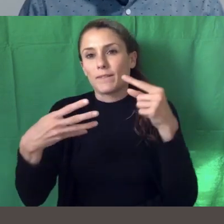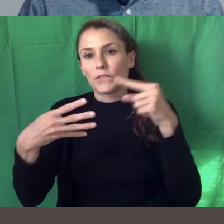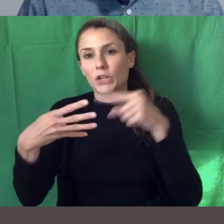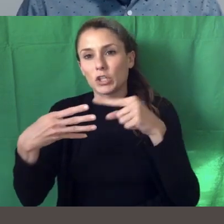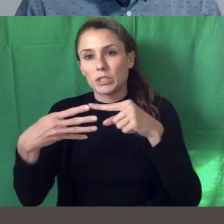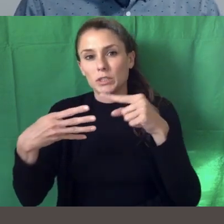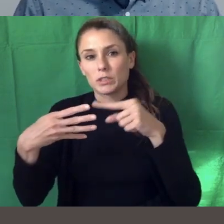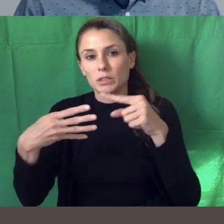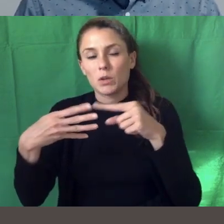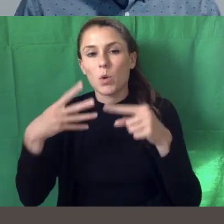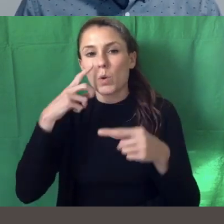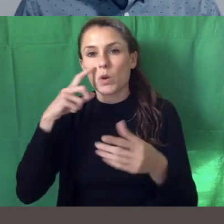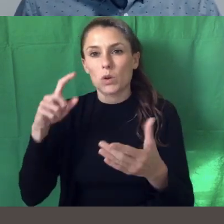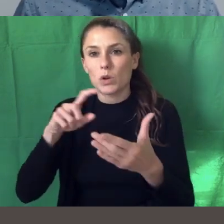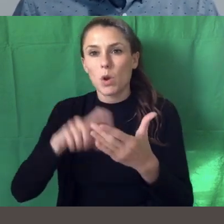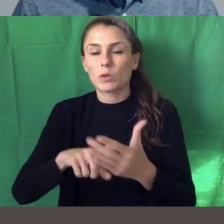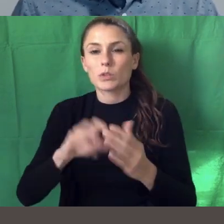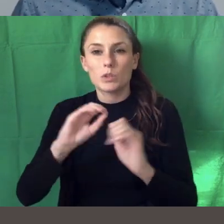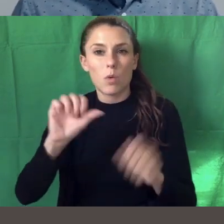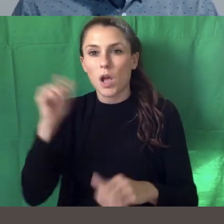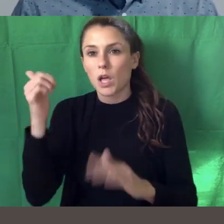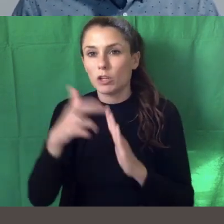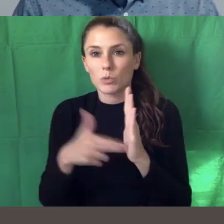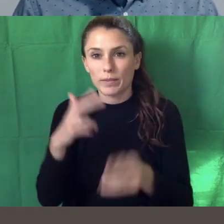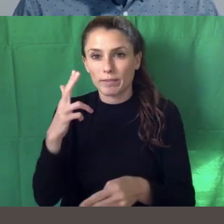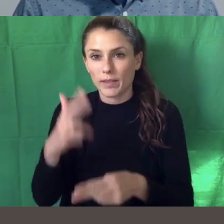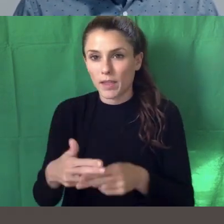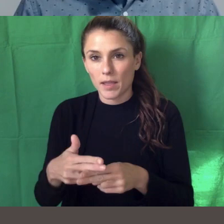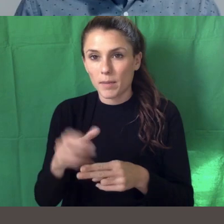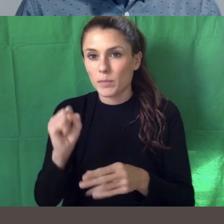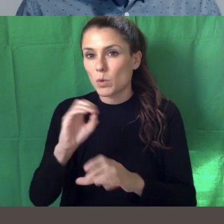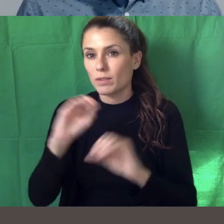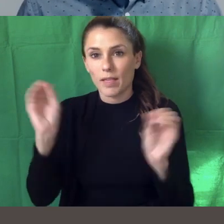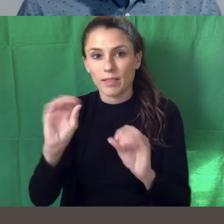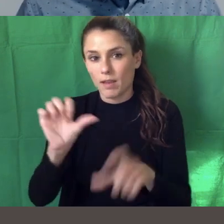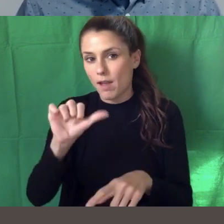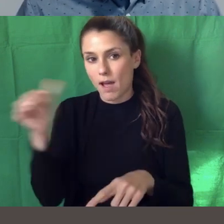And you'll notice that in this branch, there are no other rule names. So there's nothing else to recurse into in the grammar.